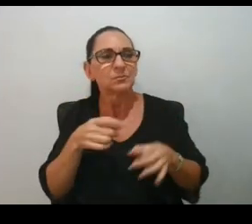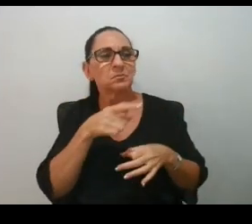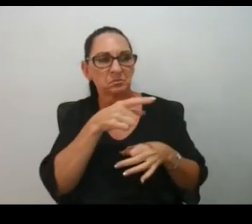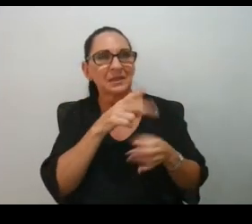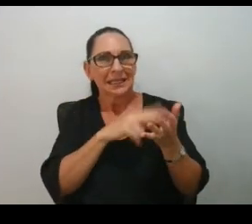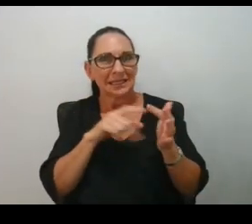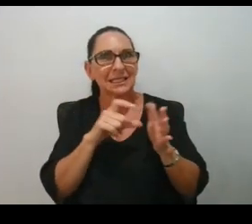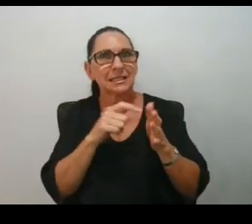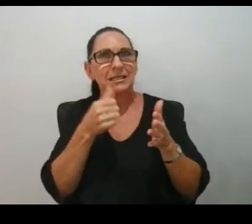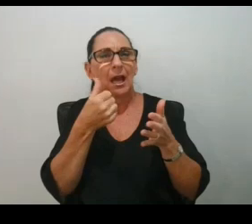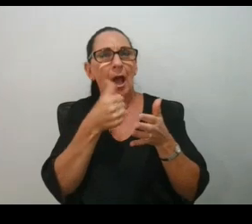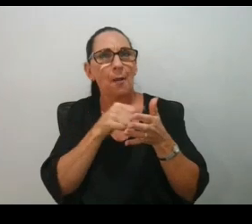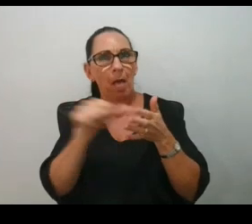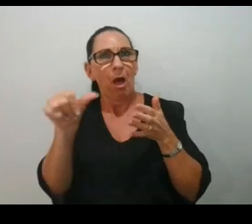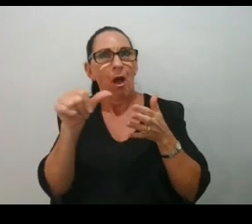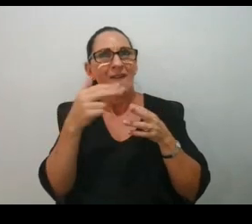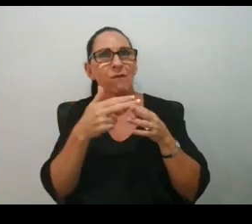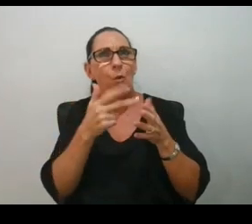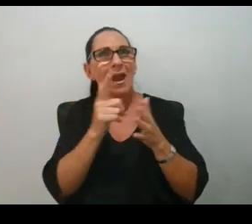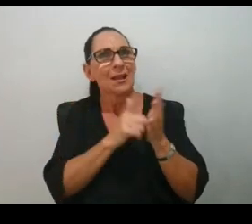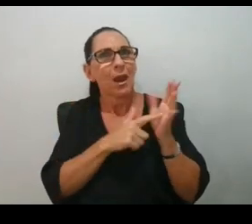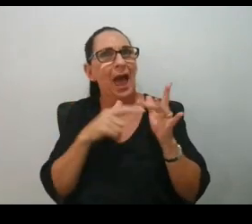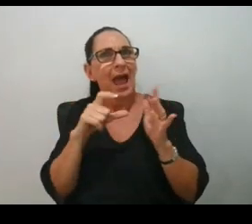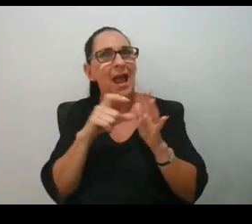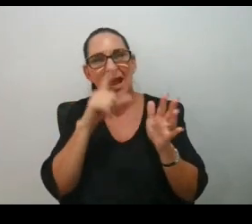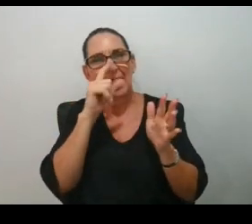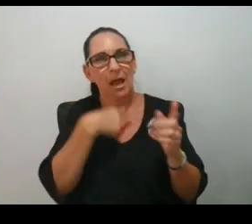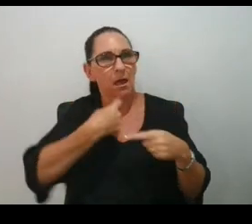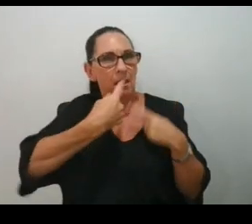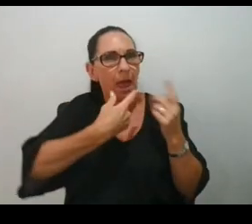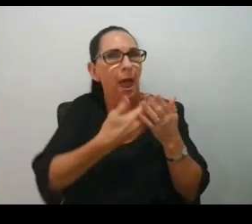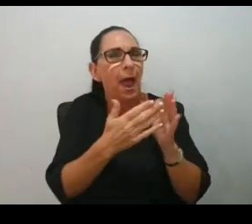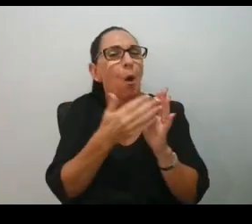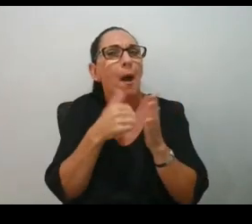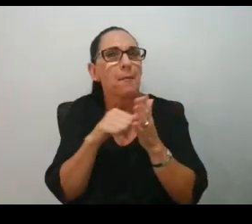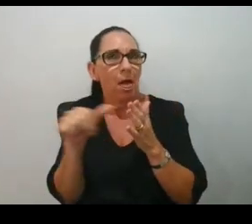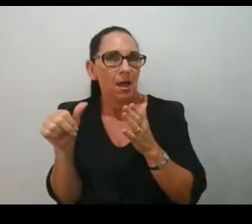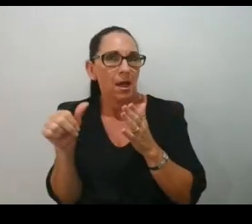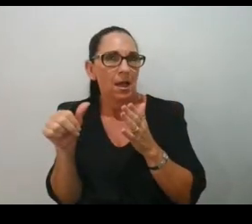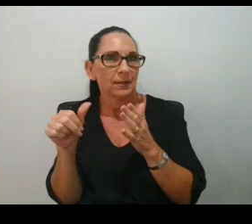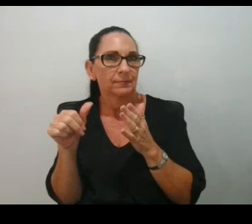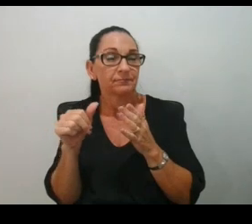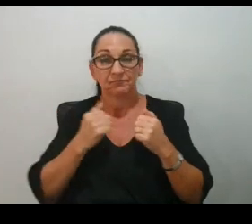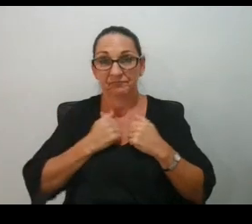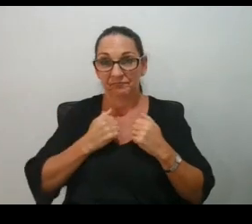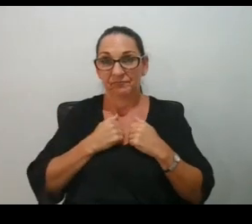how to make that application as well as I said our legal services are targeted to financially